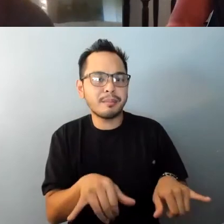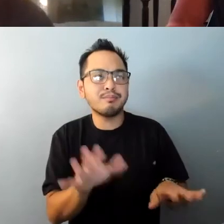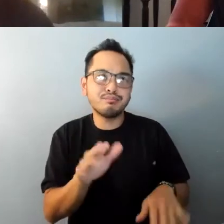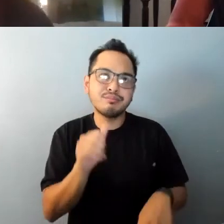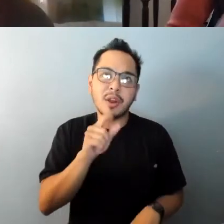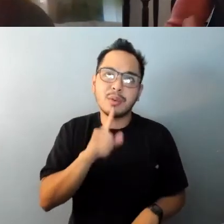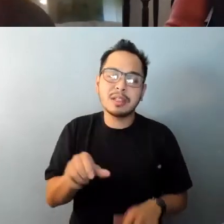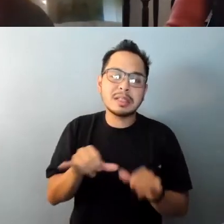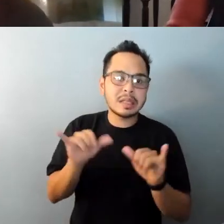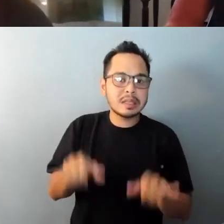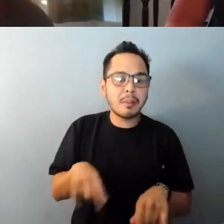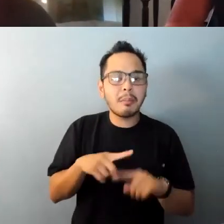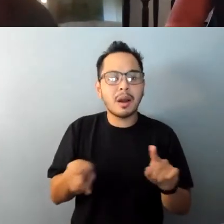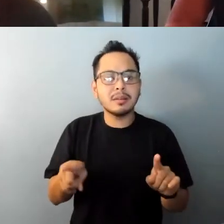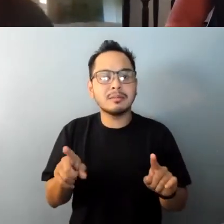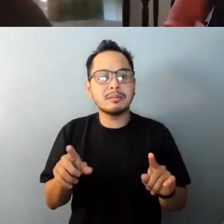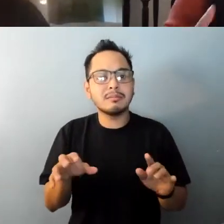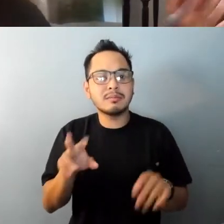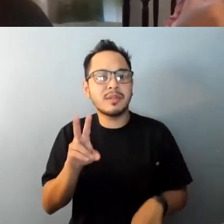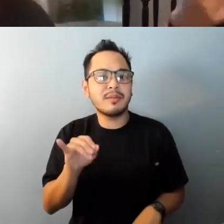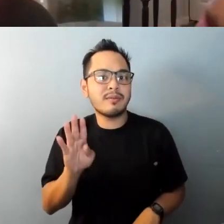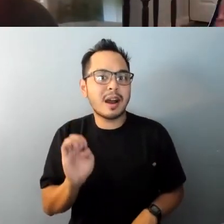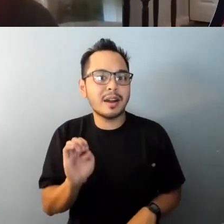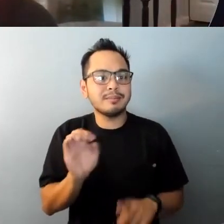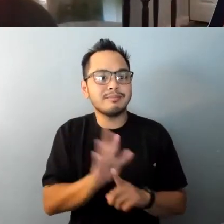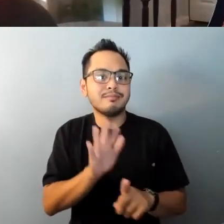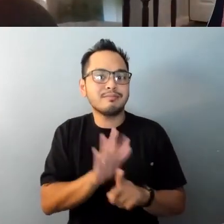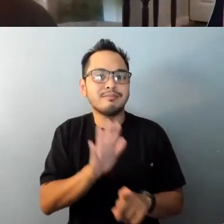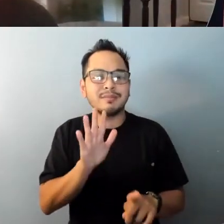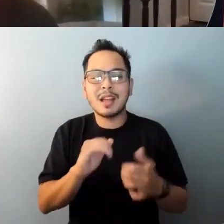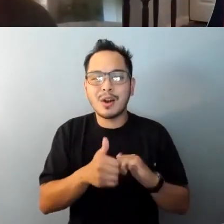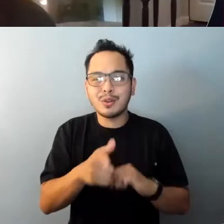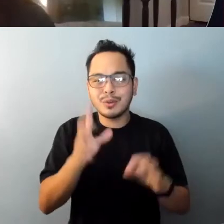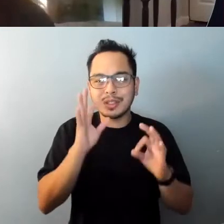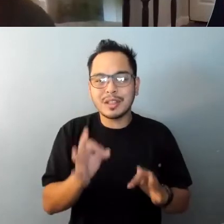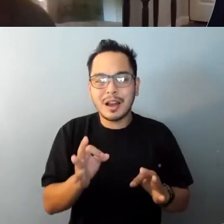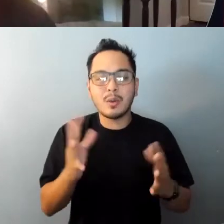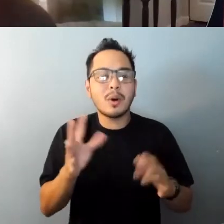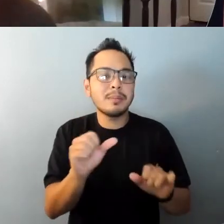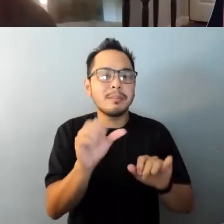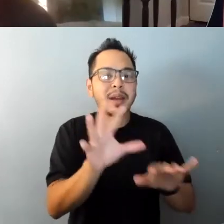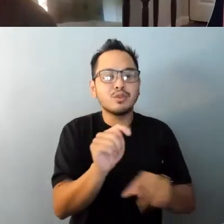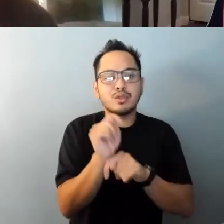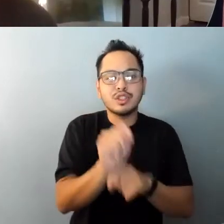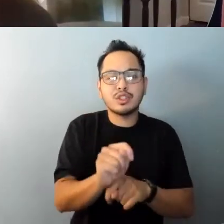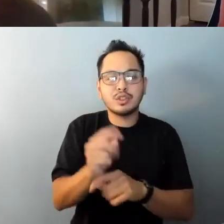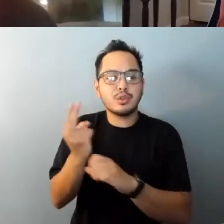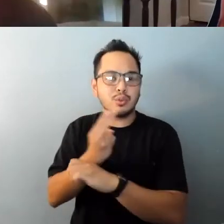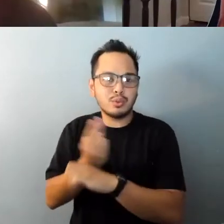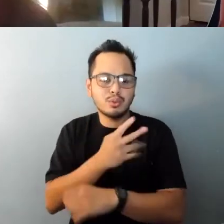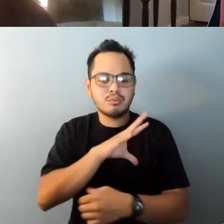it's really just vibes. How do we decide what magic to draw from and how do you put it in